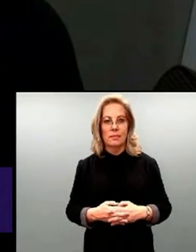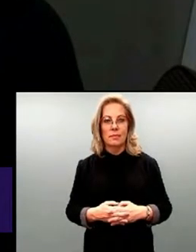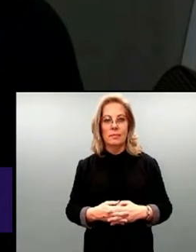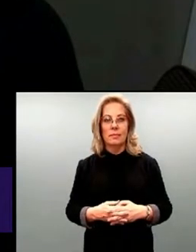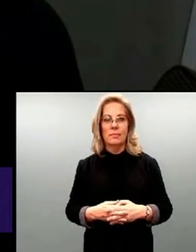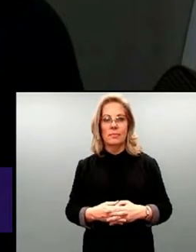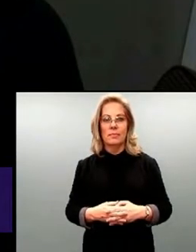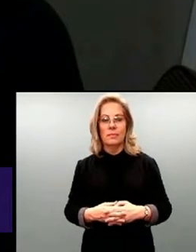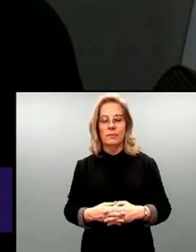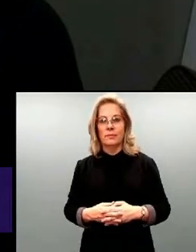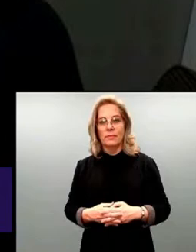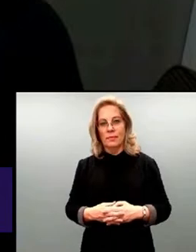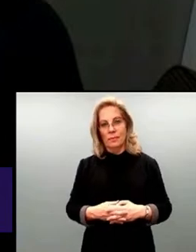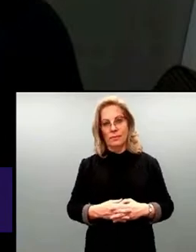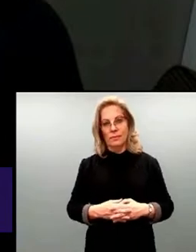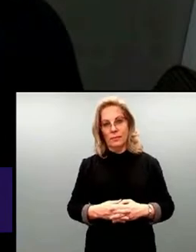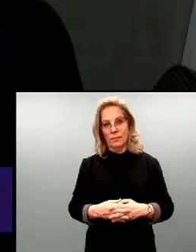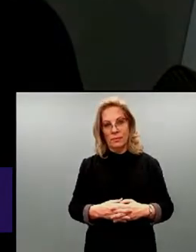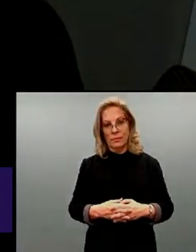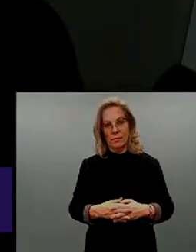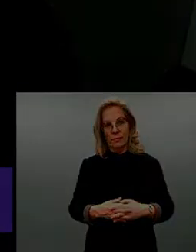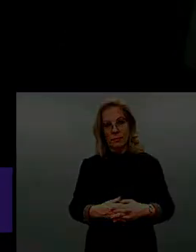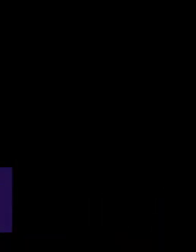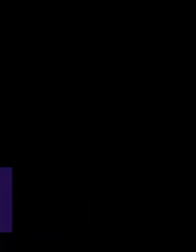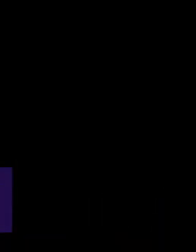But access to those kinds of testing regimes is rare.